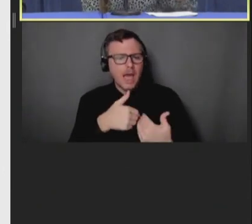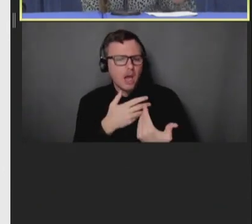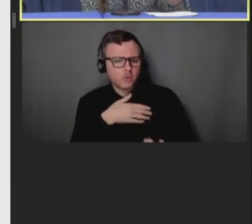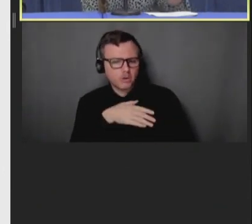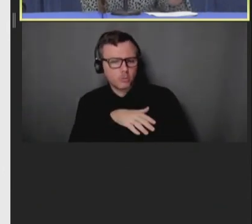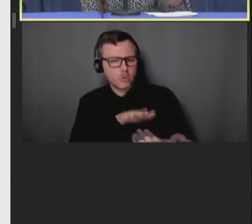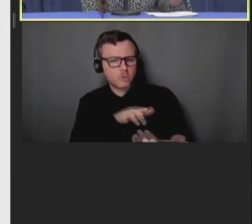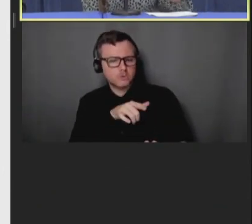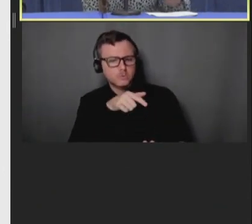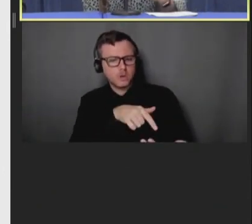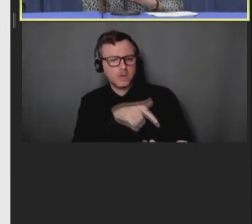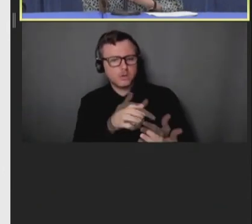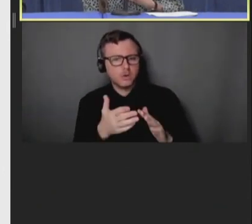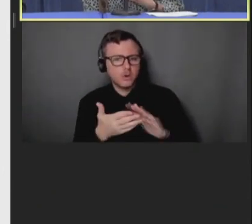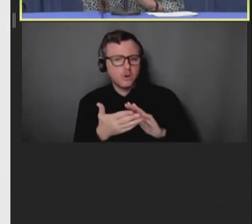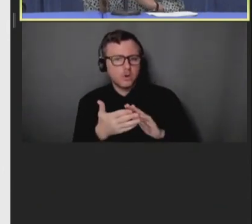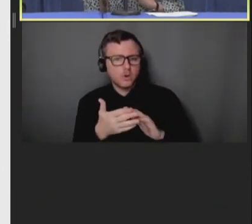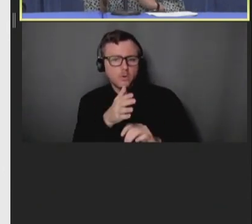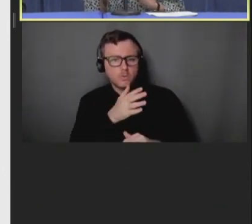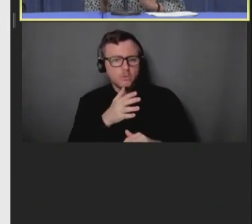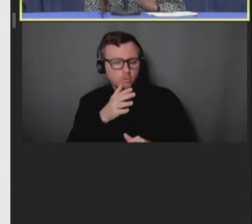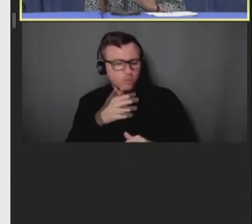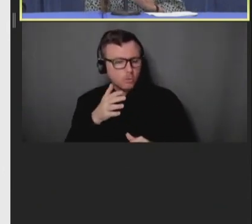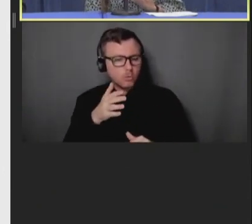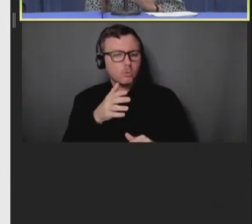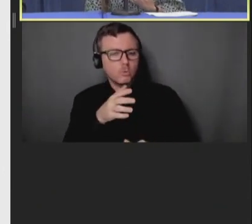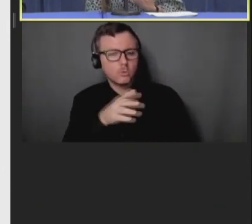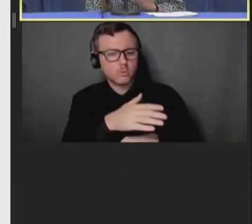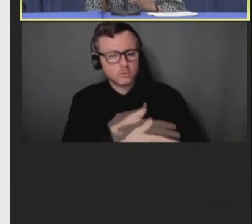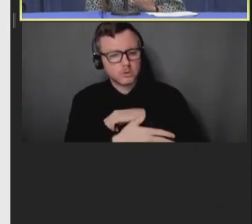be in a position where my husband and I are both physicians and we're fairly well-respected members